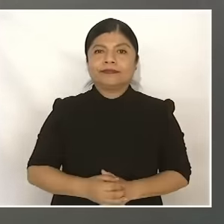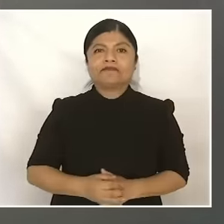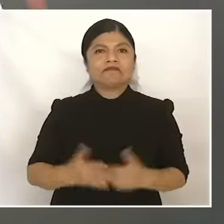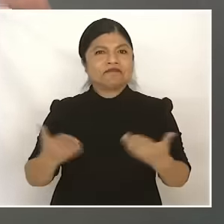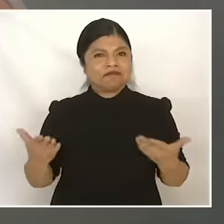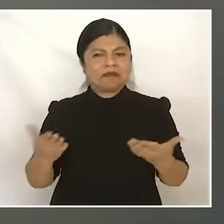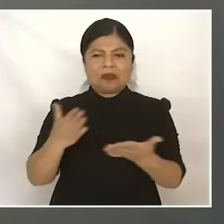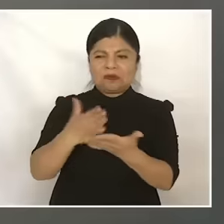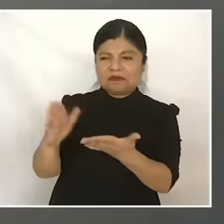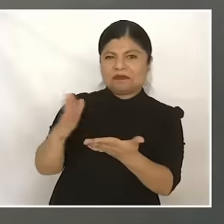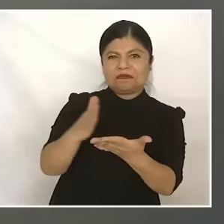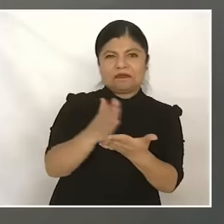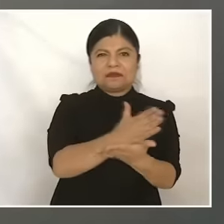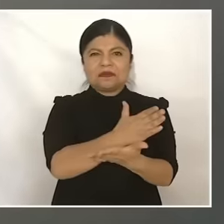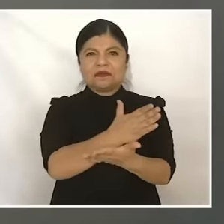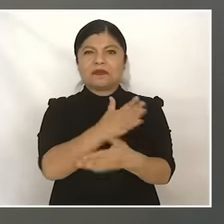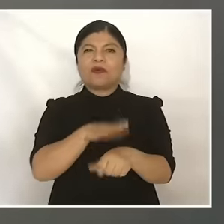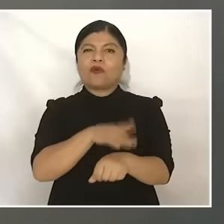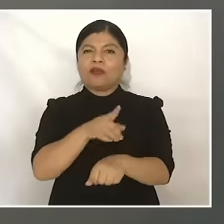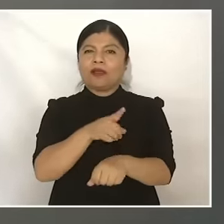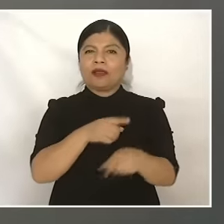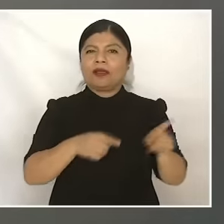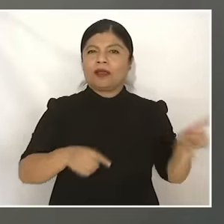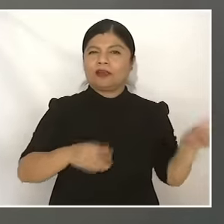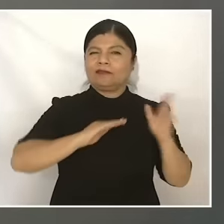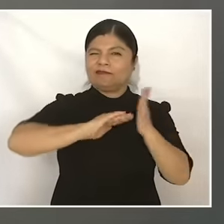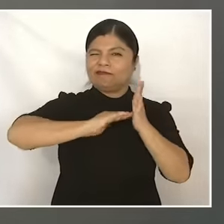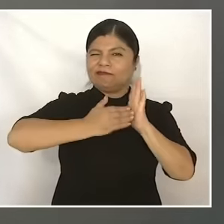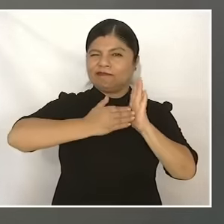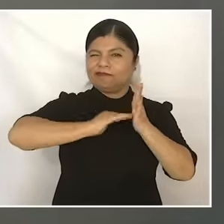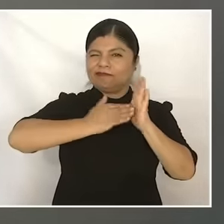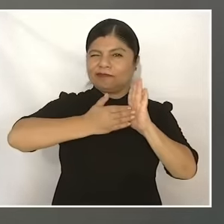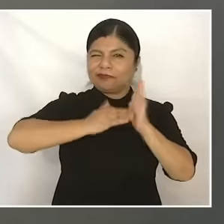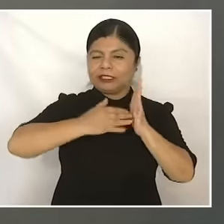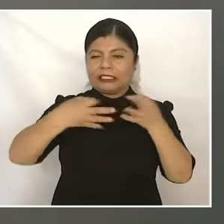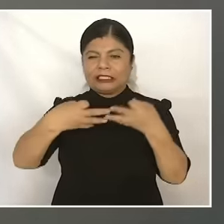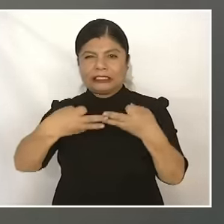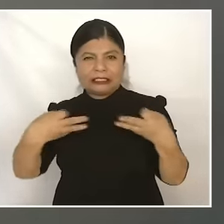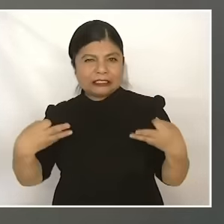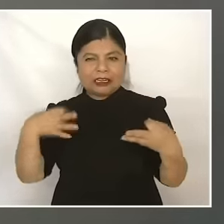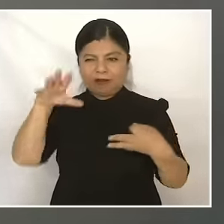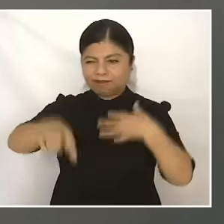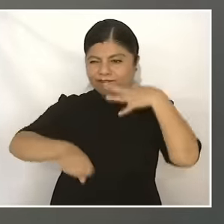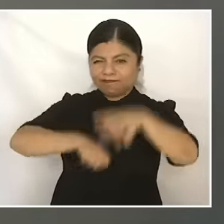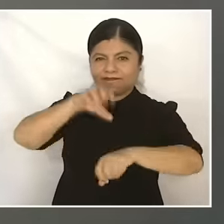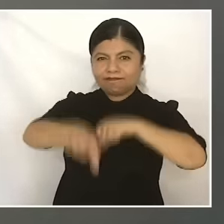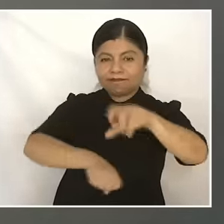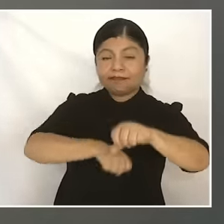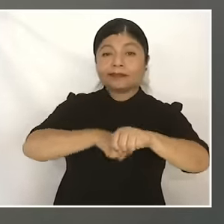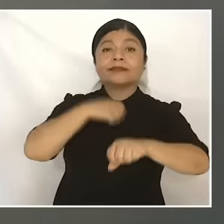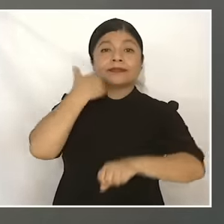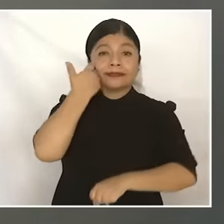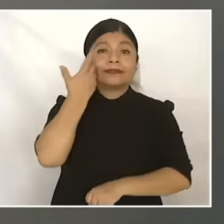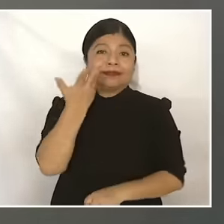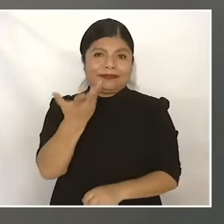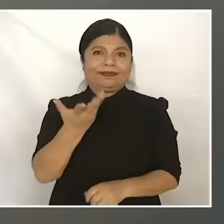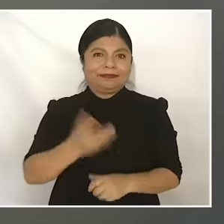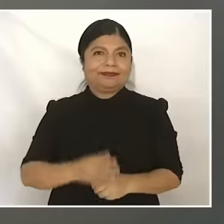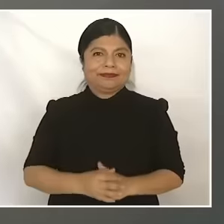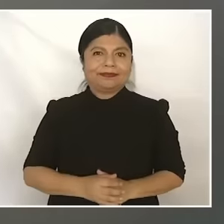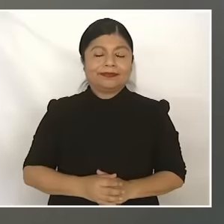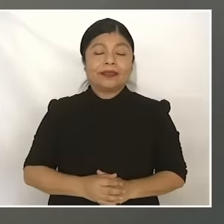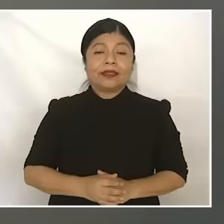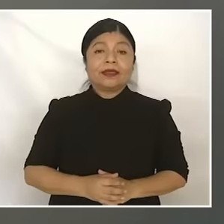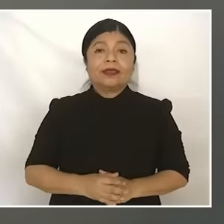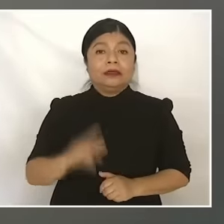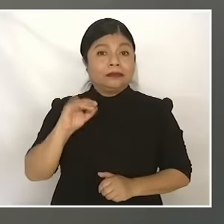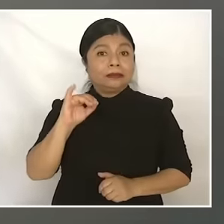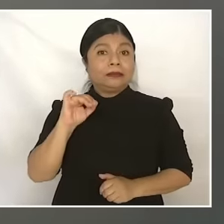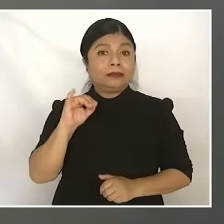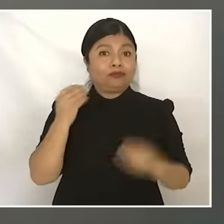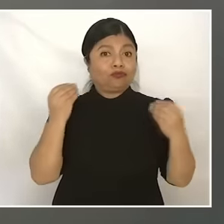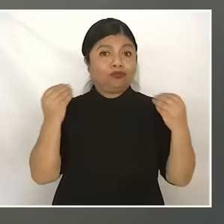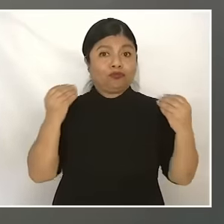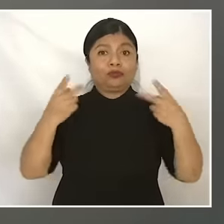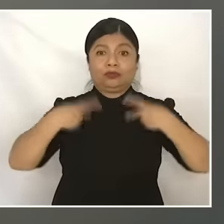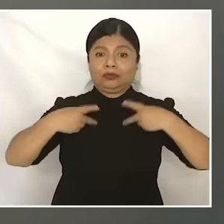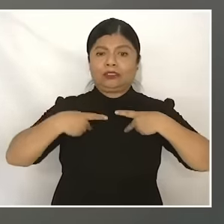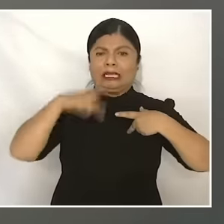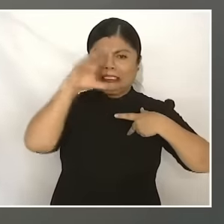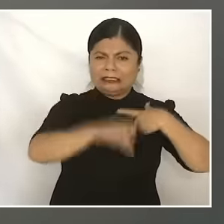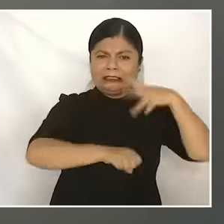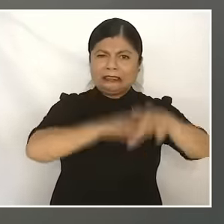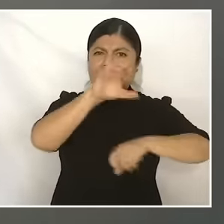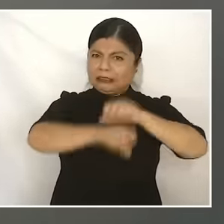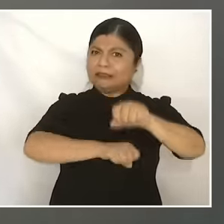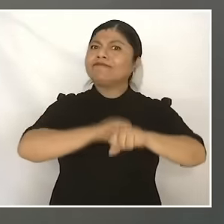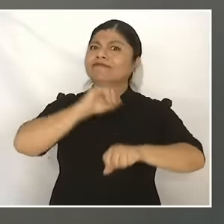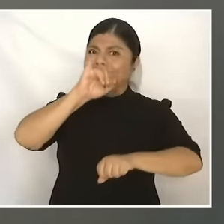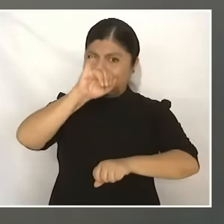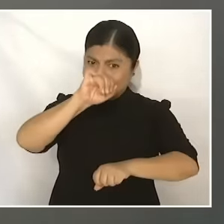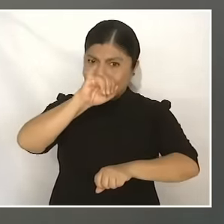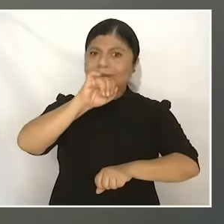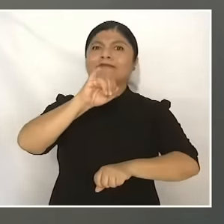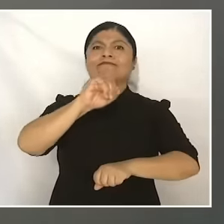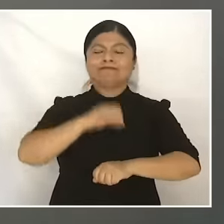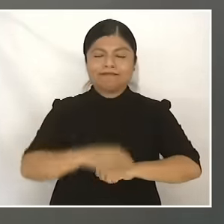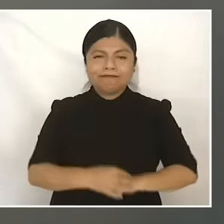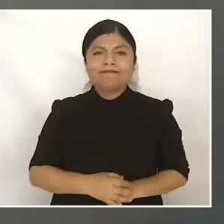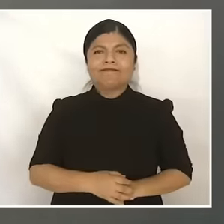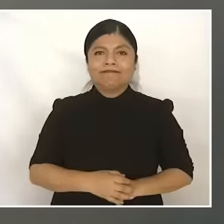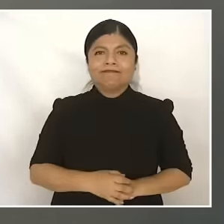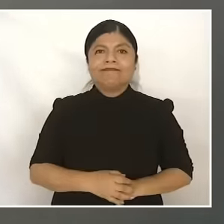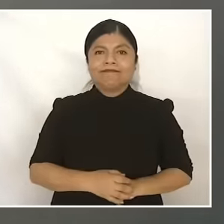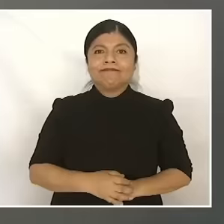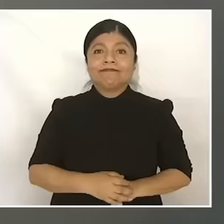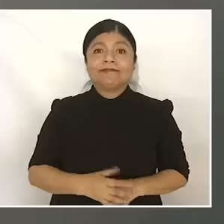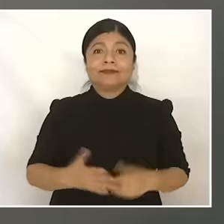appropriate the lands and they succeeded because there was tremendous repression here he was today